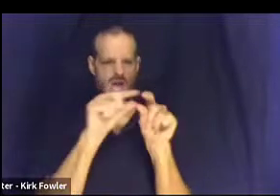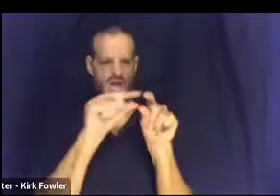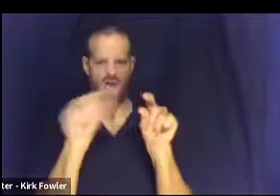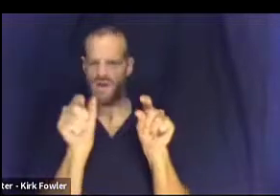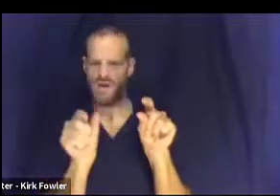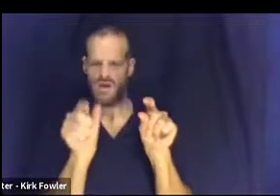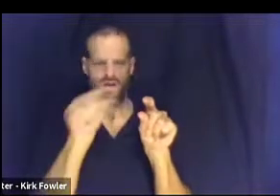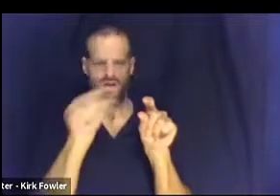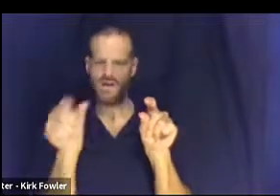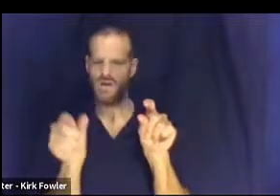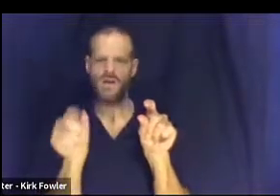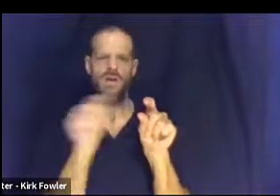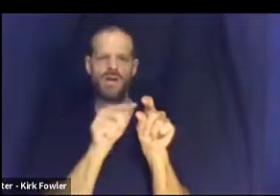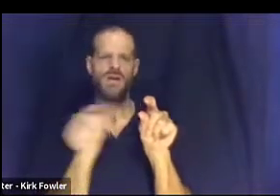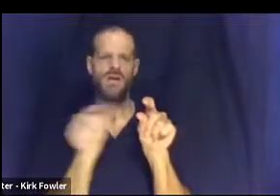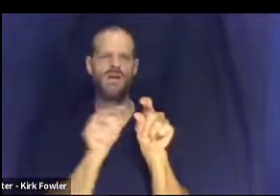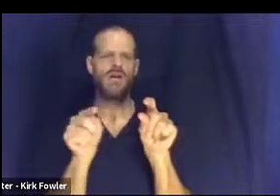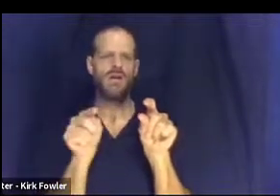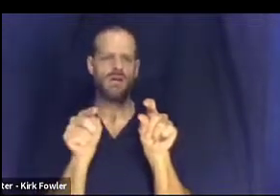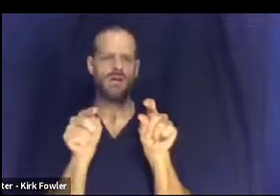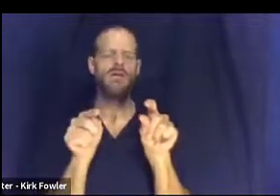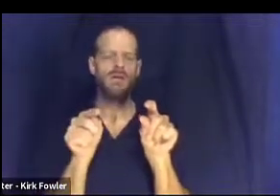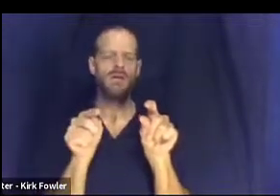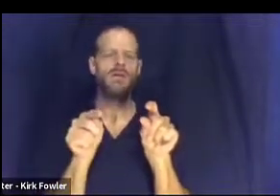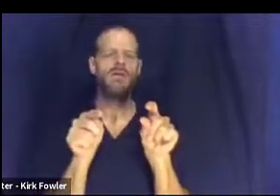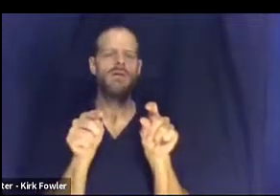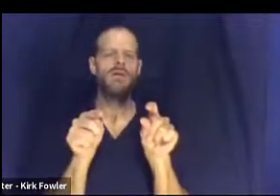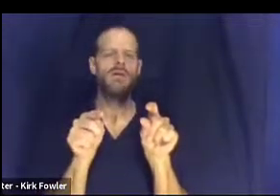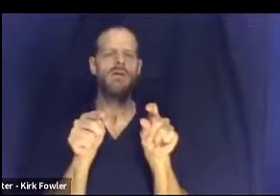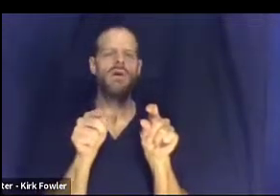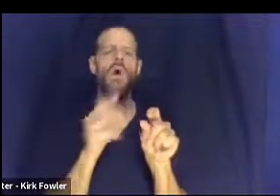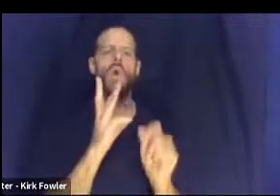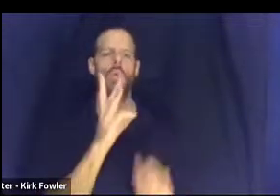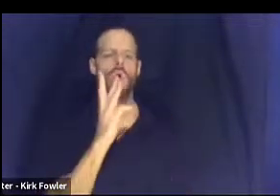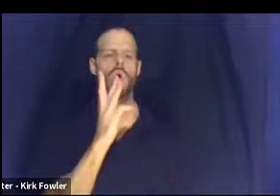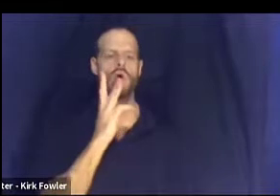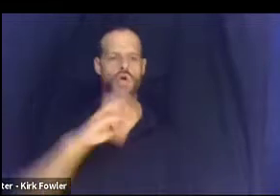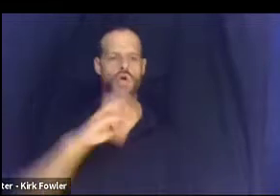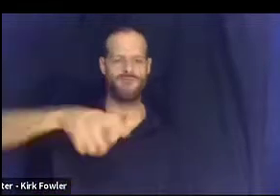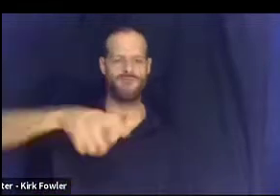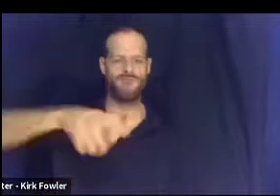coming from the right, that's a water faucet, right? And we know that's a water faucet